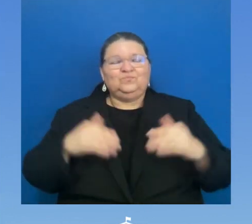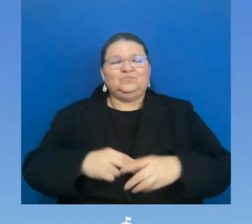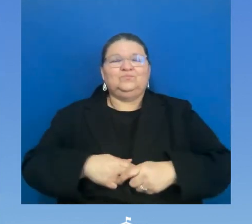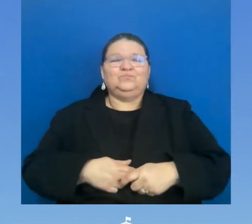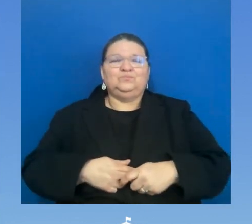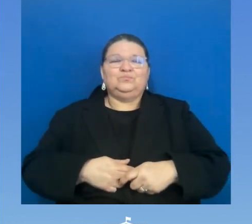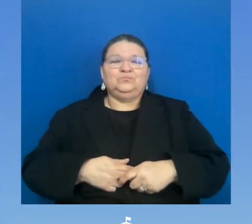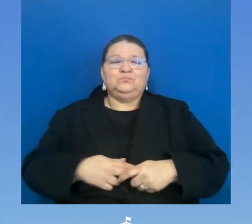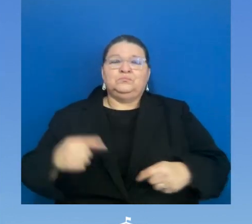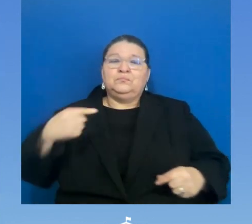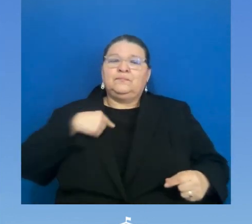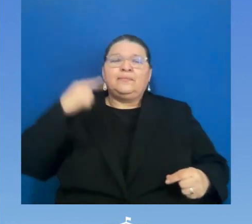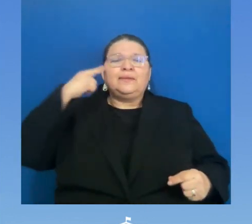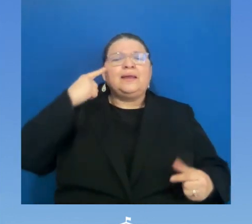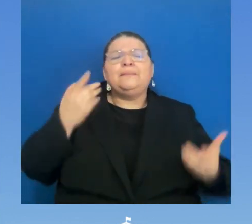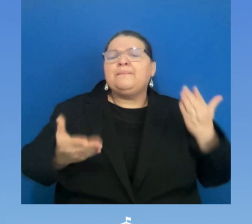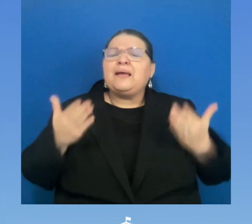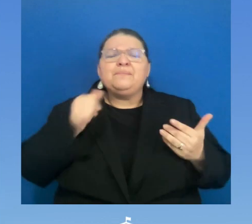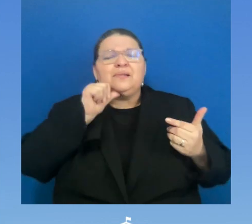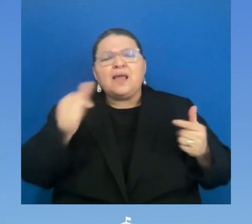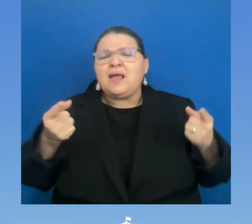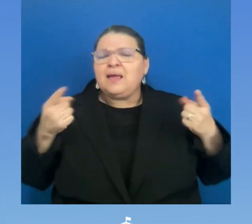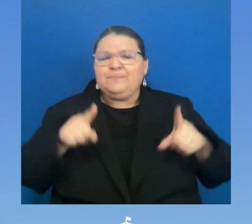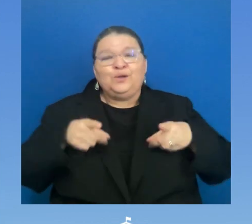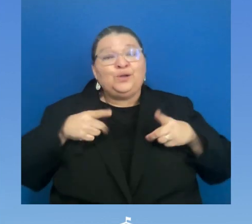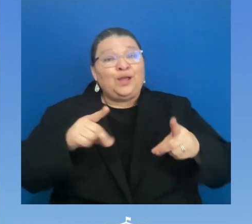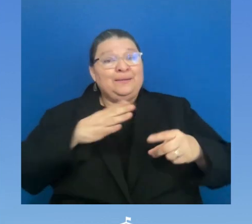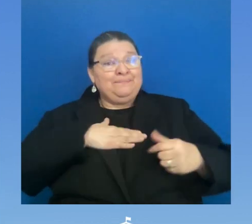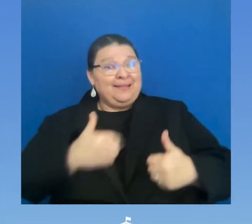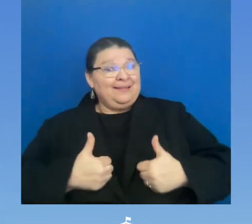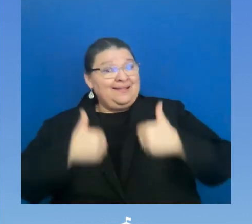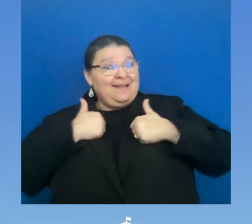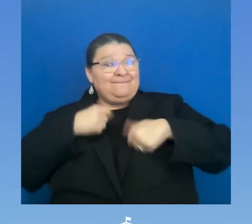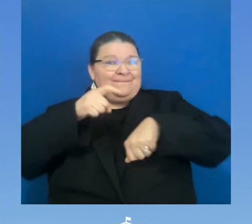But it can happen in yours if we work together, and if we stand together.